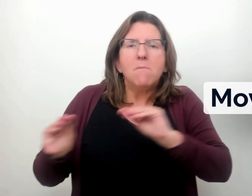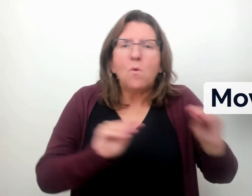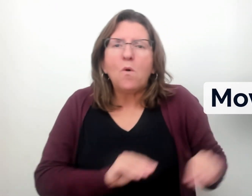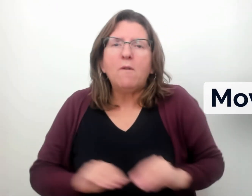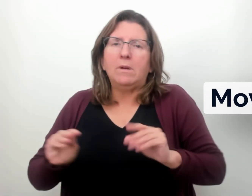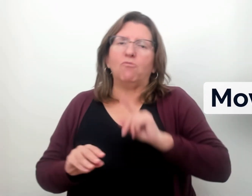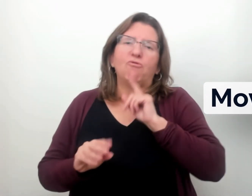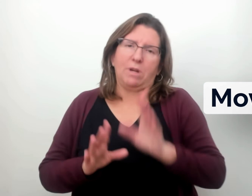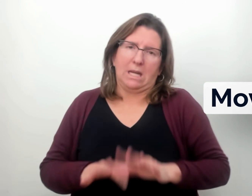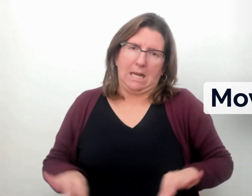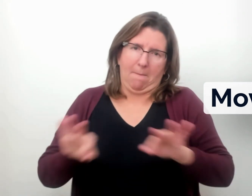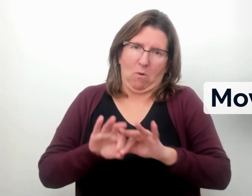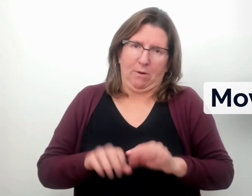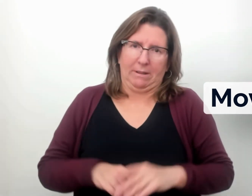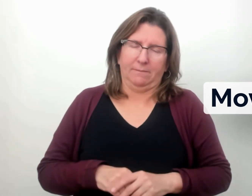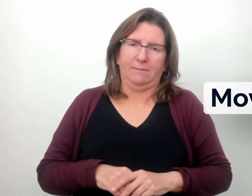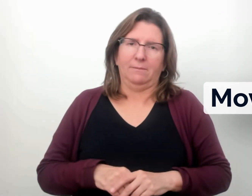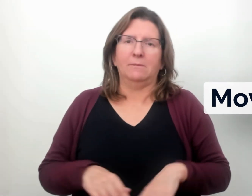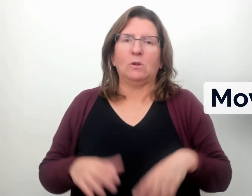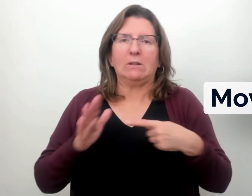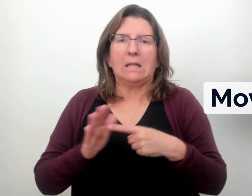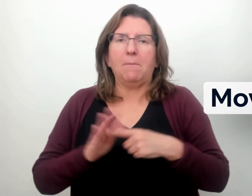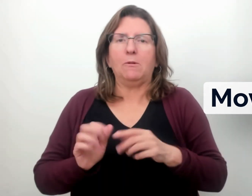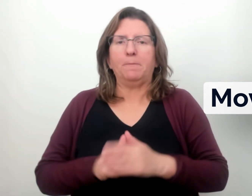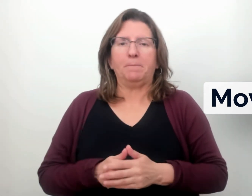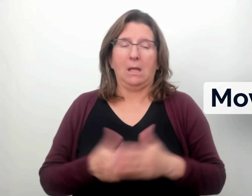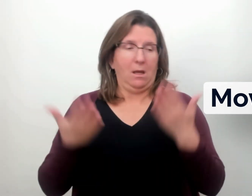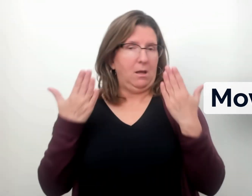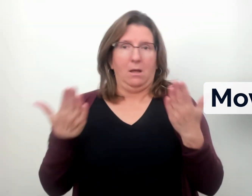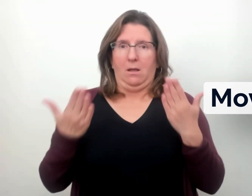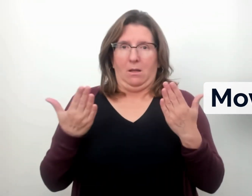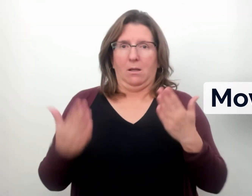Movement is very important parameter.